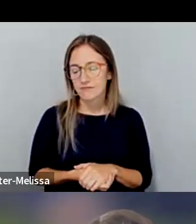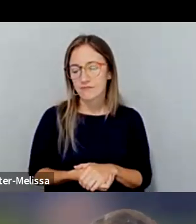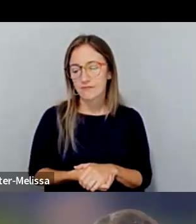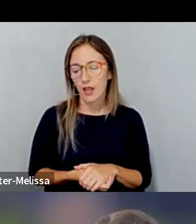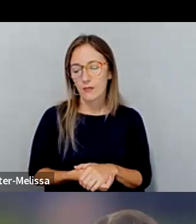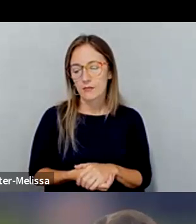neglecting to provide the accommodation is right of the bat